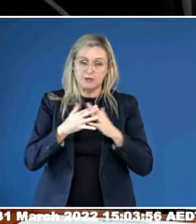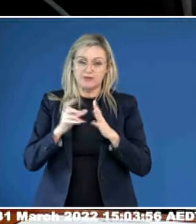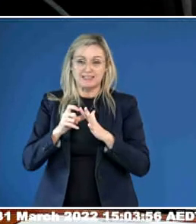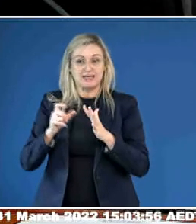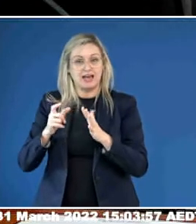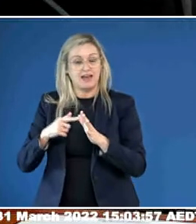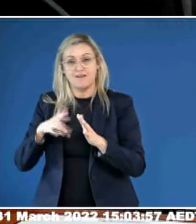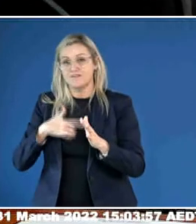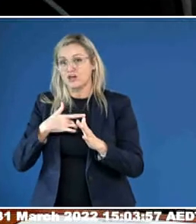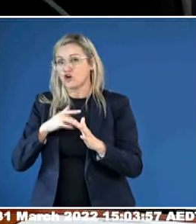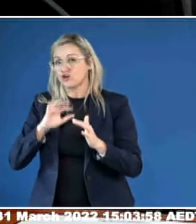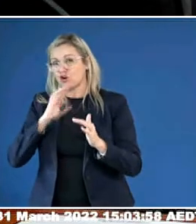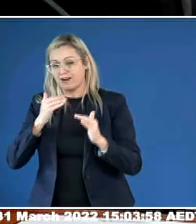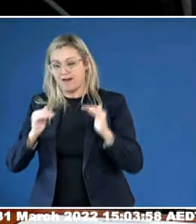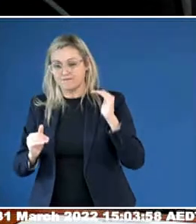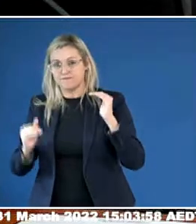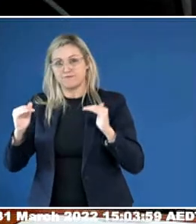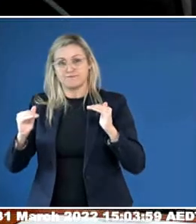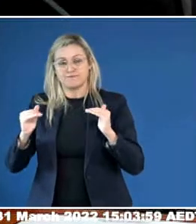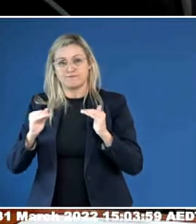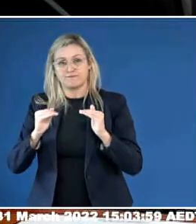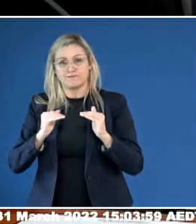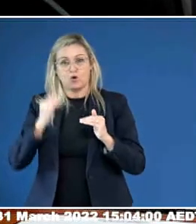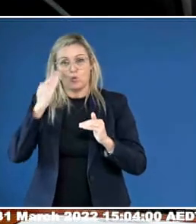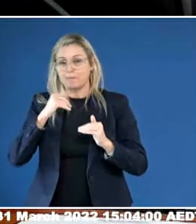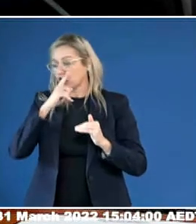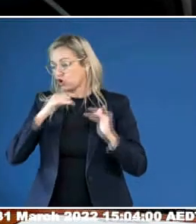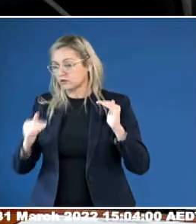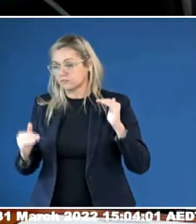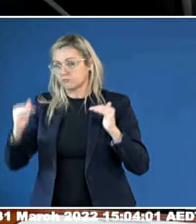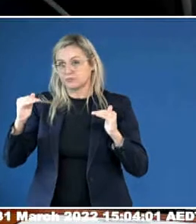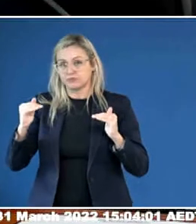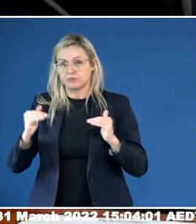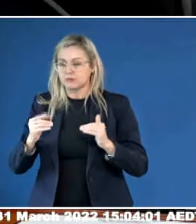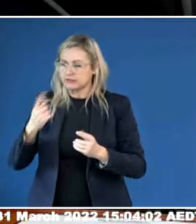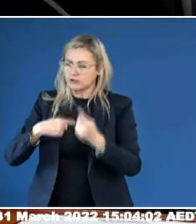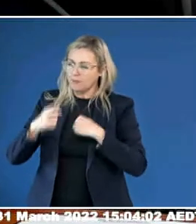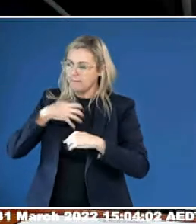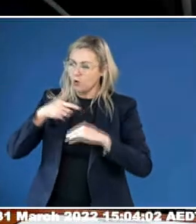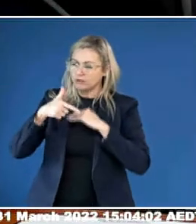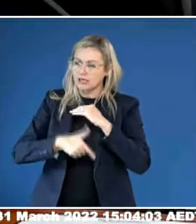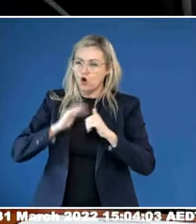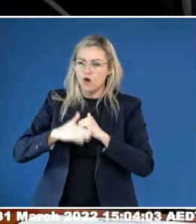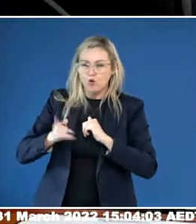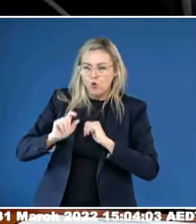Mali, do you want to take that question and tell us what the nature of the concern is and what needs to be done? MS HERMANS: Yeah, of course.